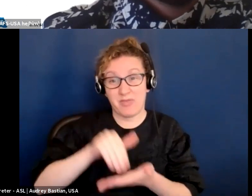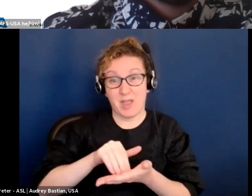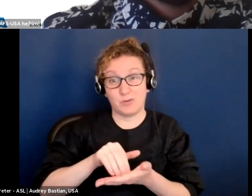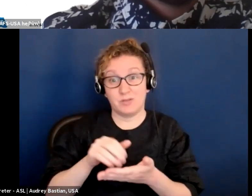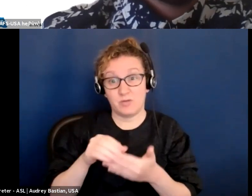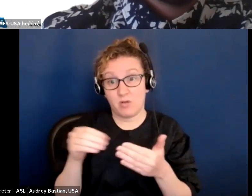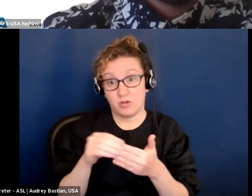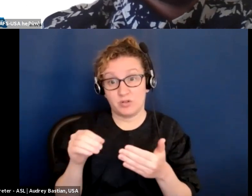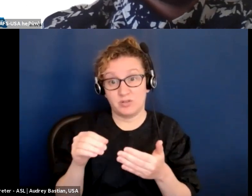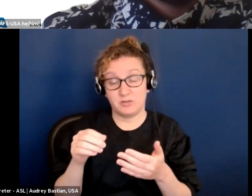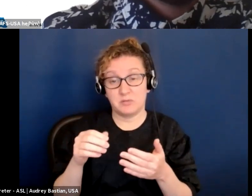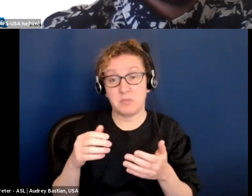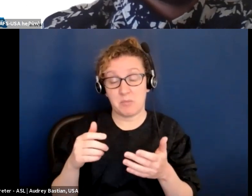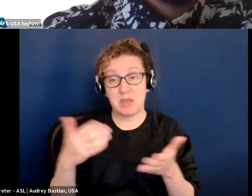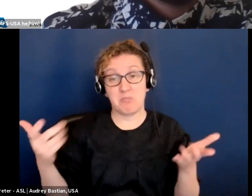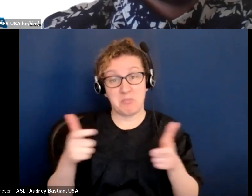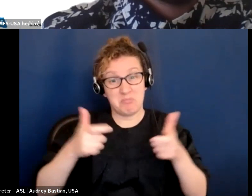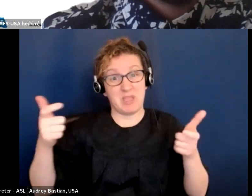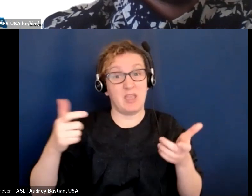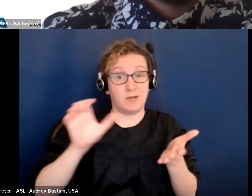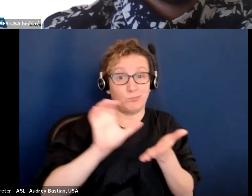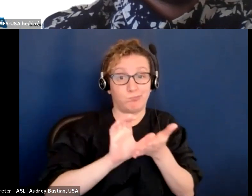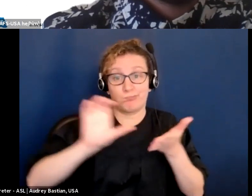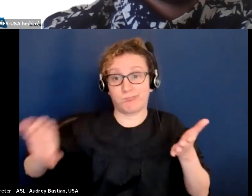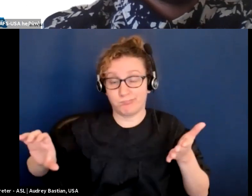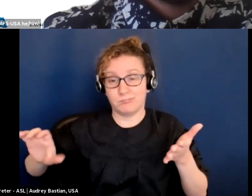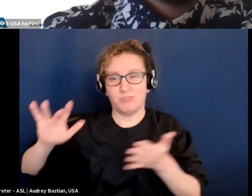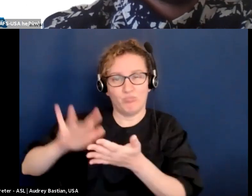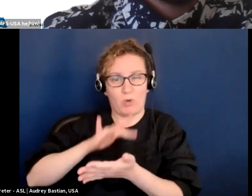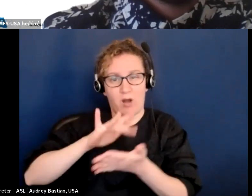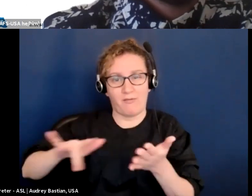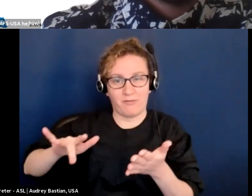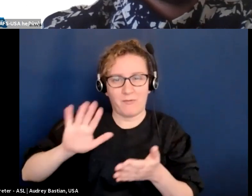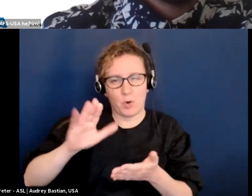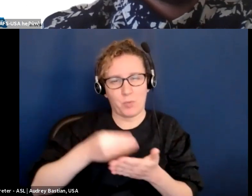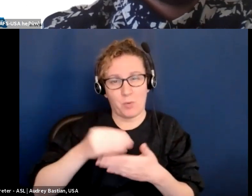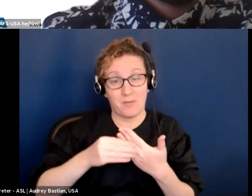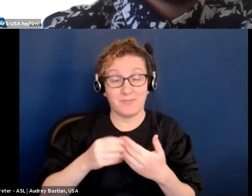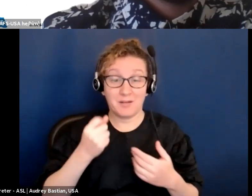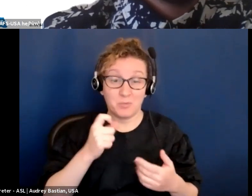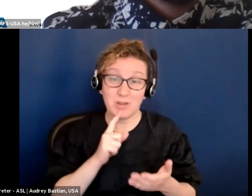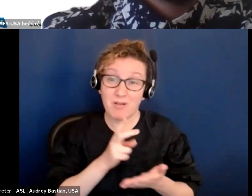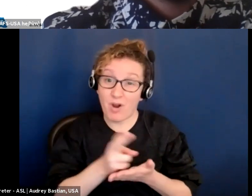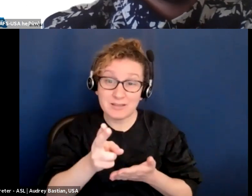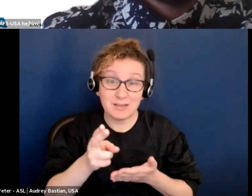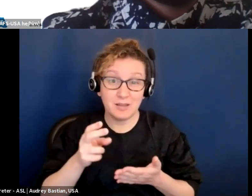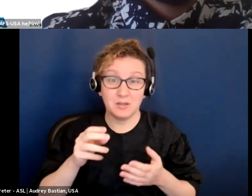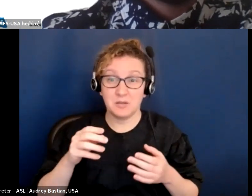In all honesty, we have not had students with disability apply for the scholarship in most